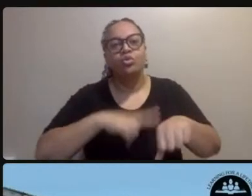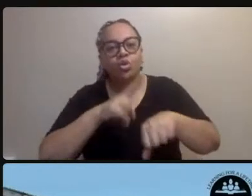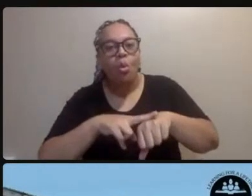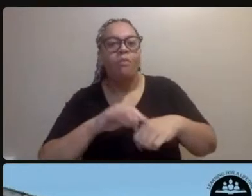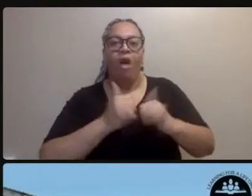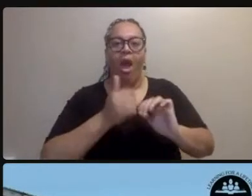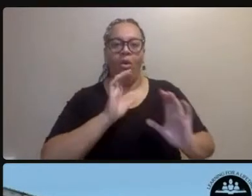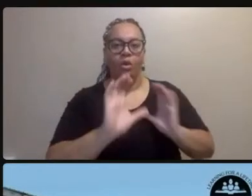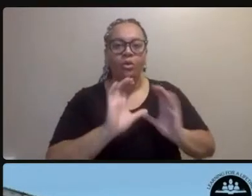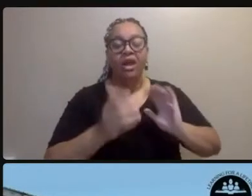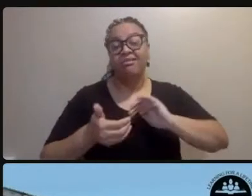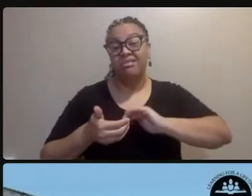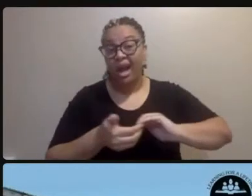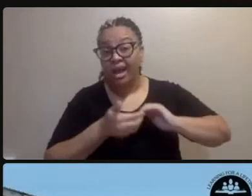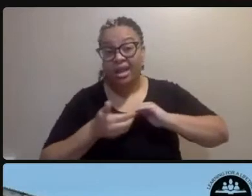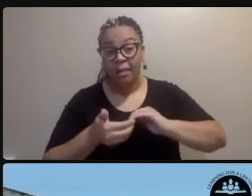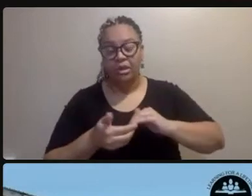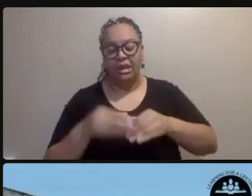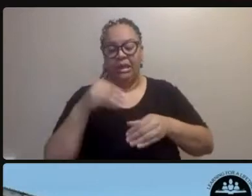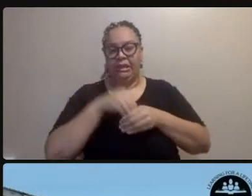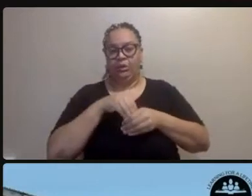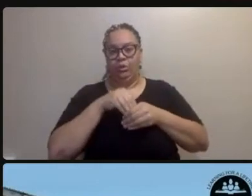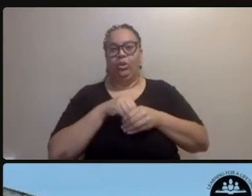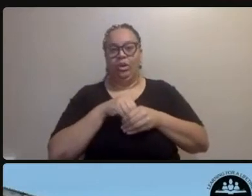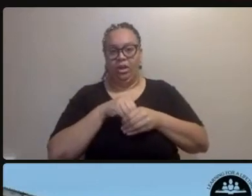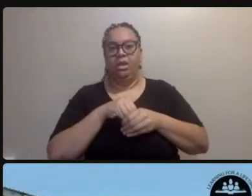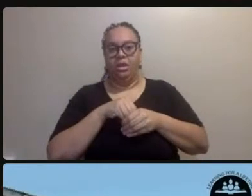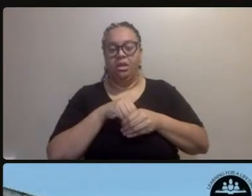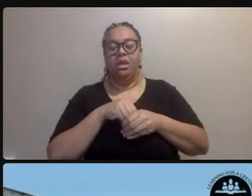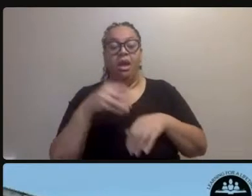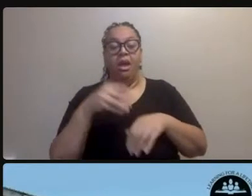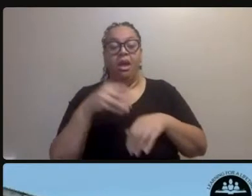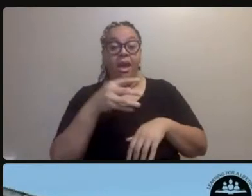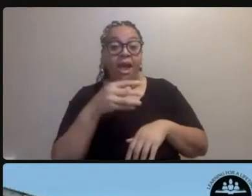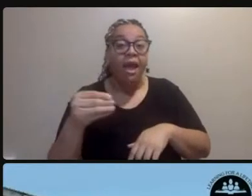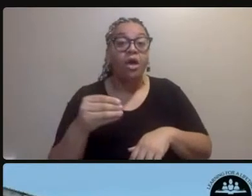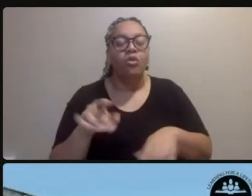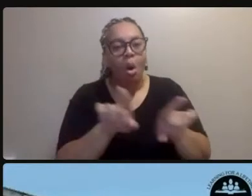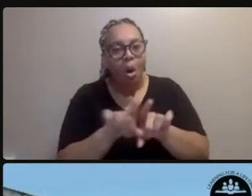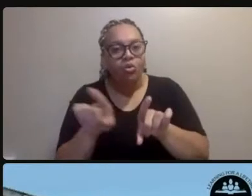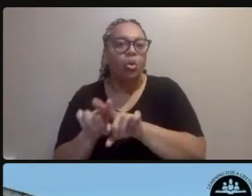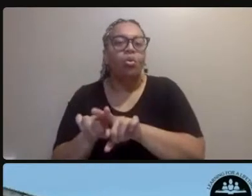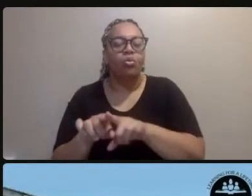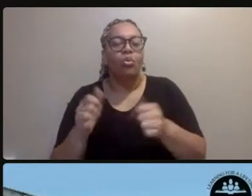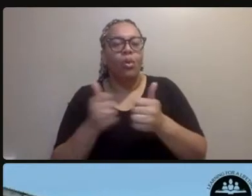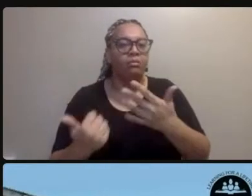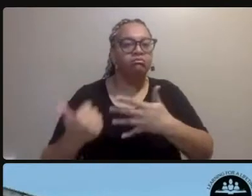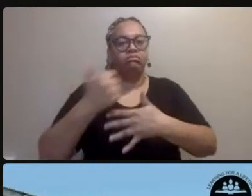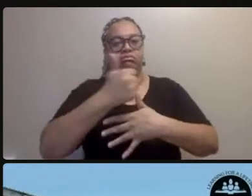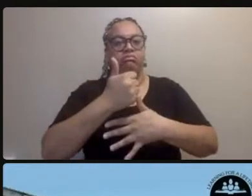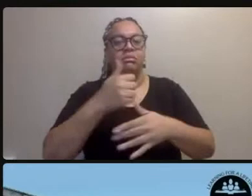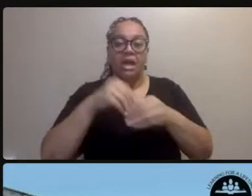IS TO EXAMINE ITS OWN VALUES AND NORMS FOR HOW IT